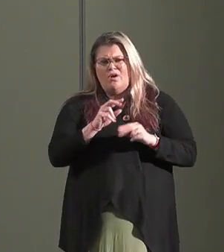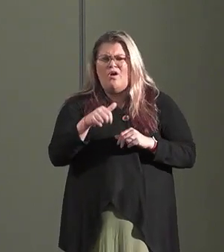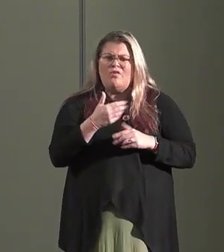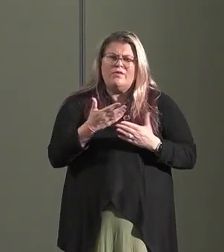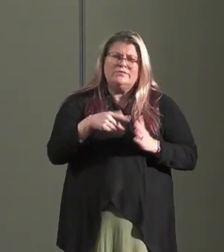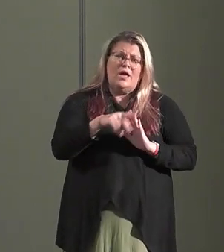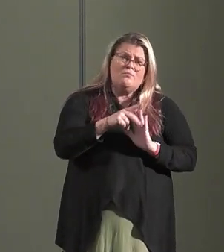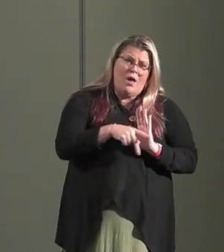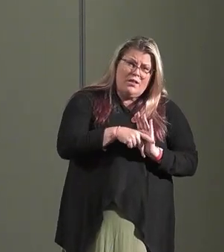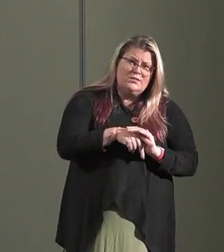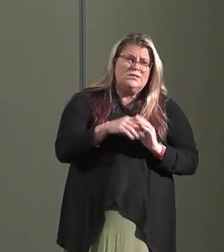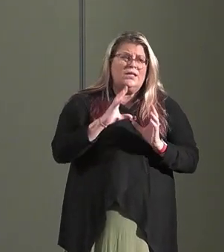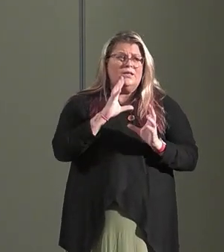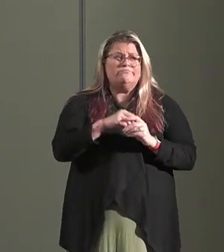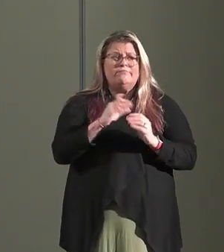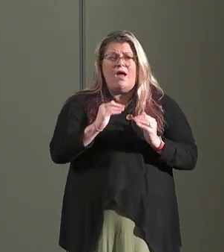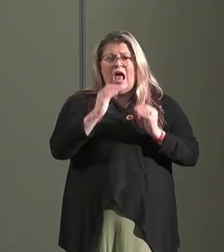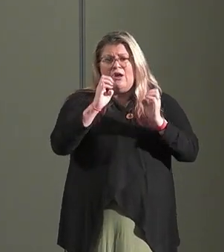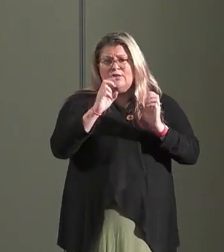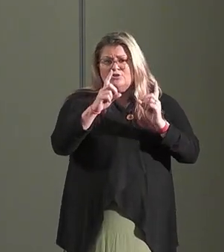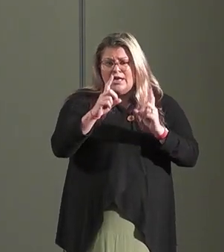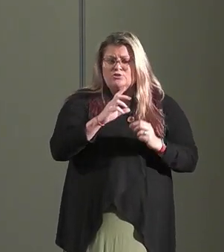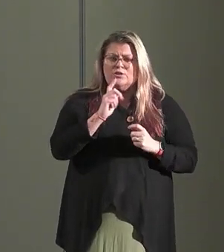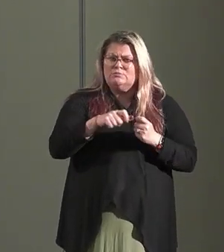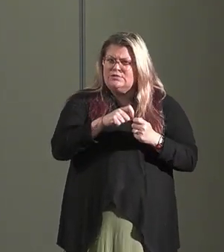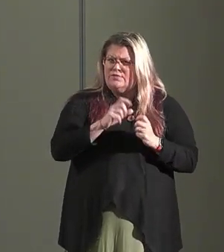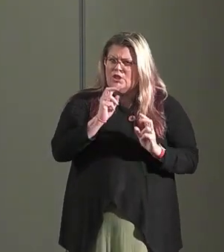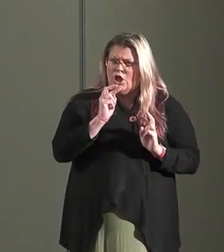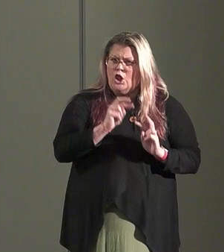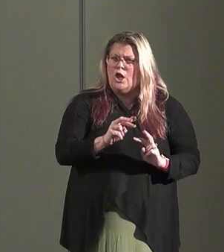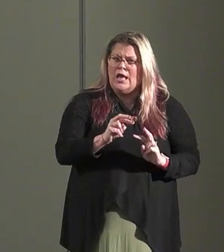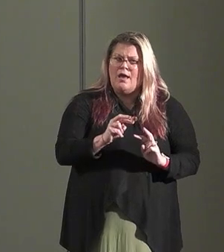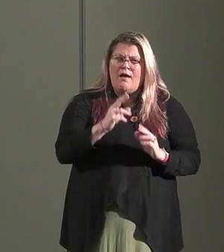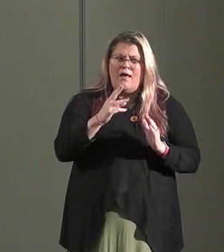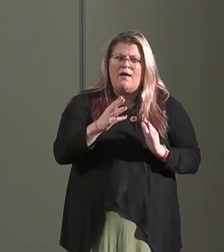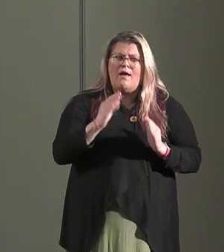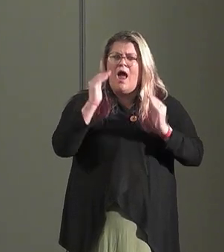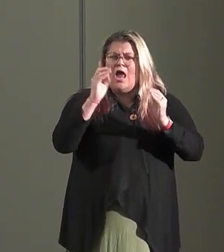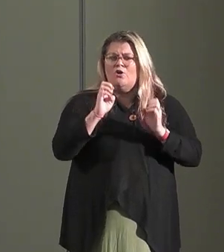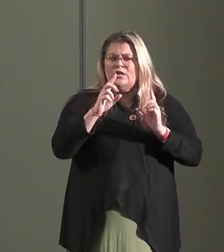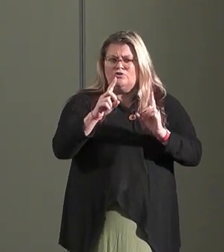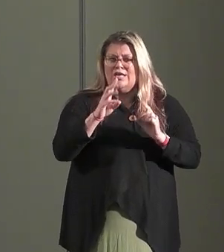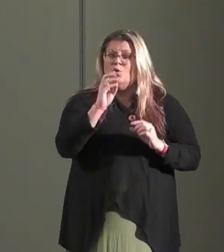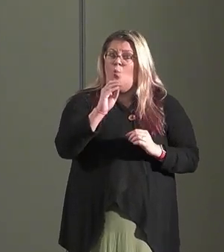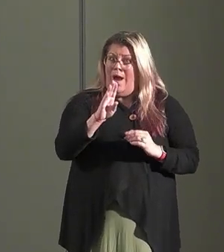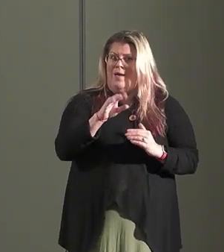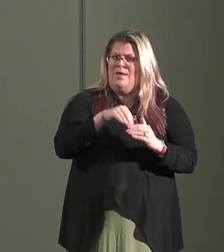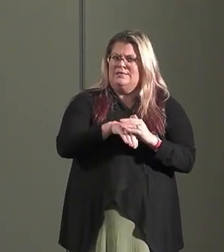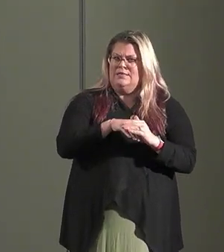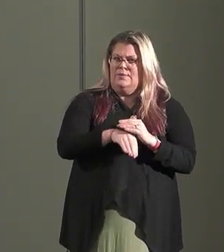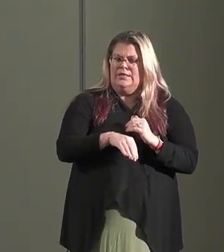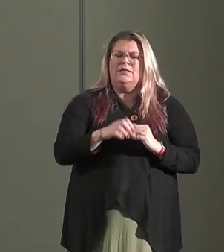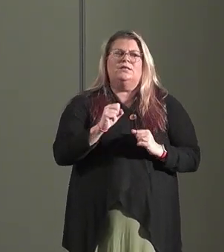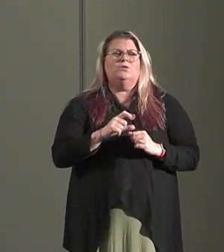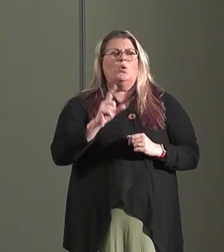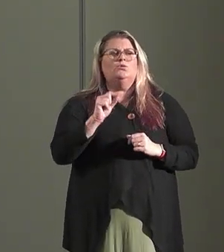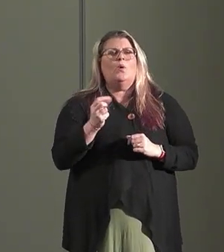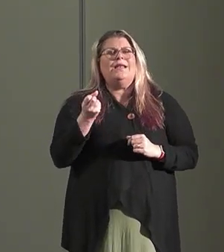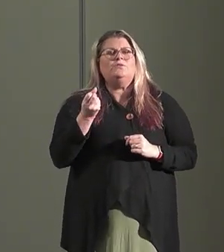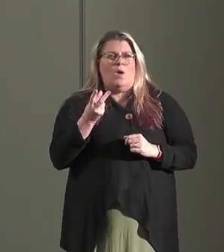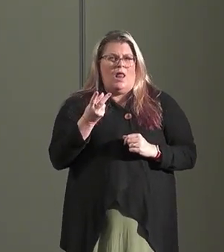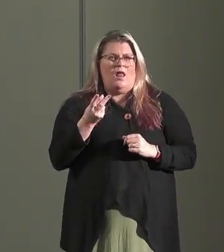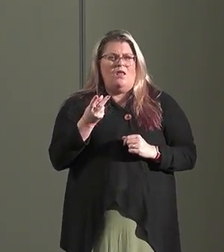and higher education and higher education web accessibility. In 2012 was a simple study.